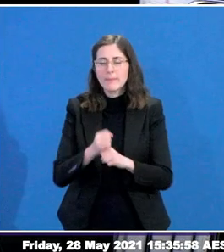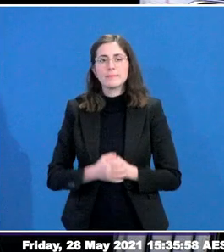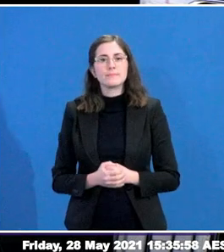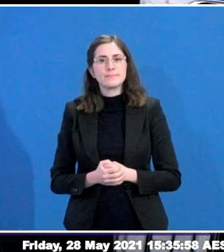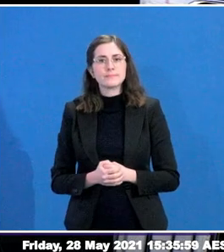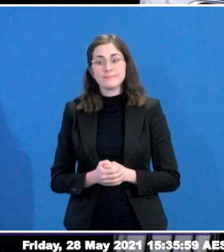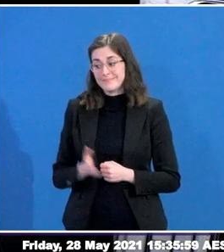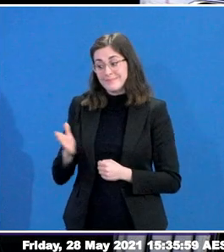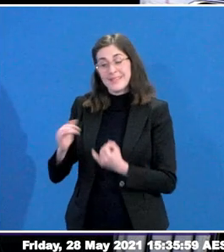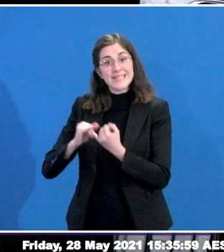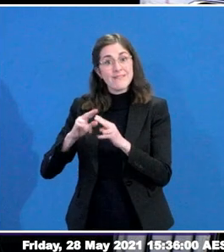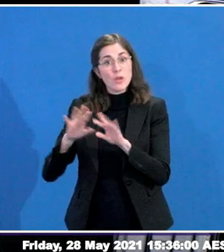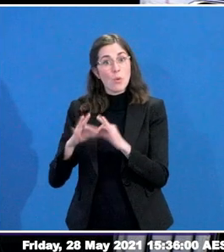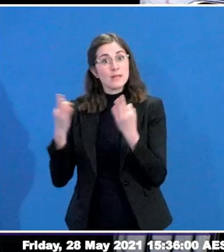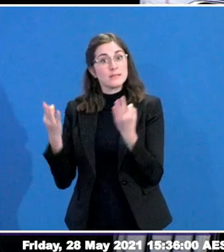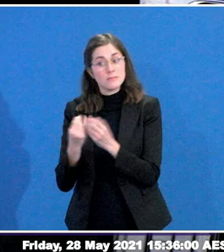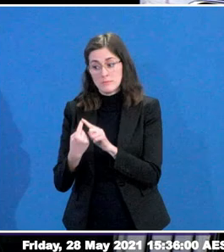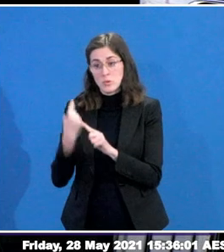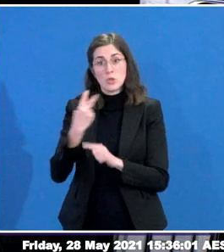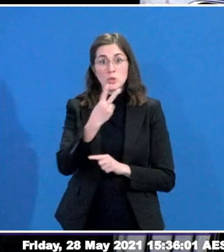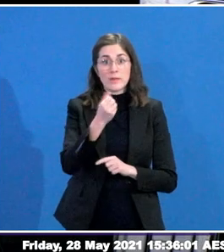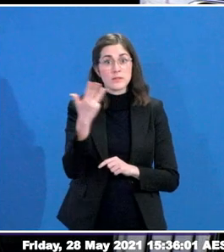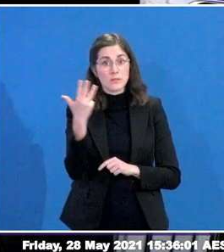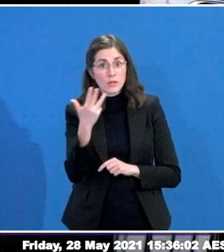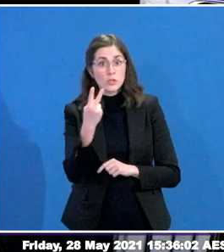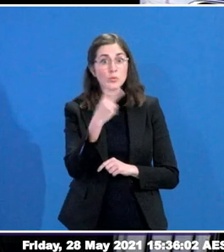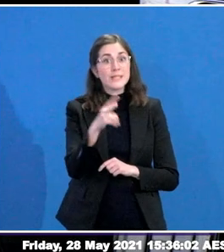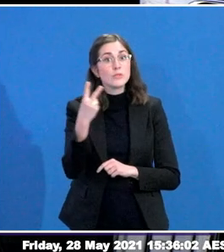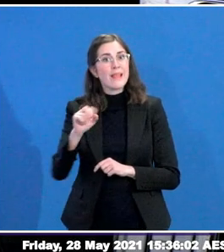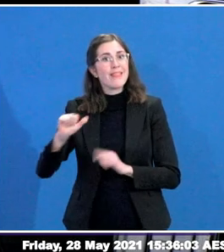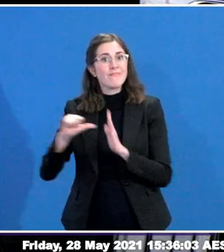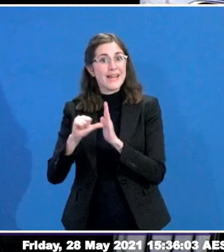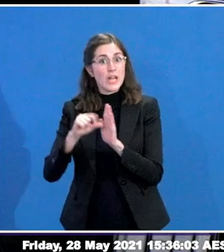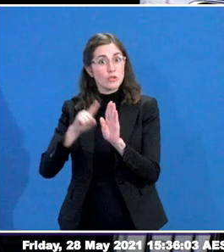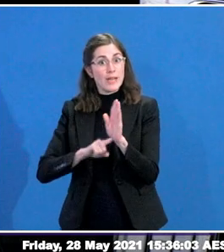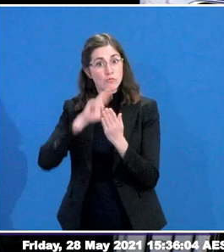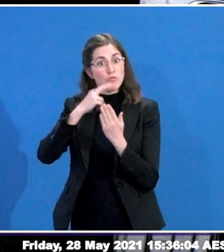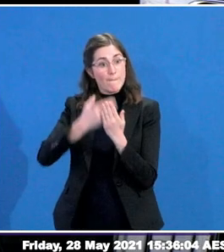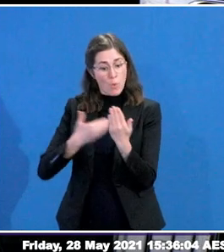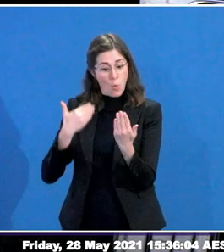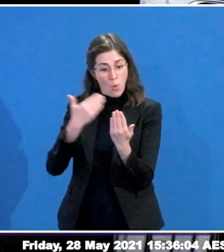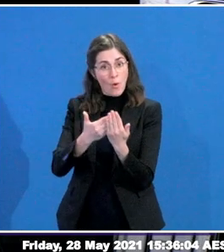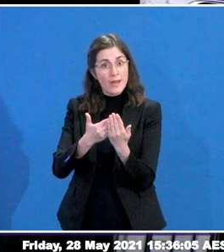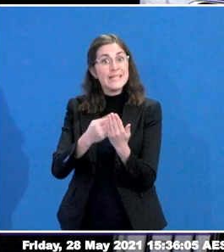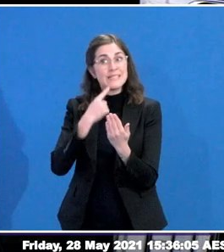Sunnyfield in the 2019/2020 financial year received directly, or indirectly,